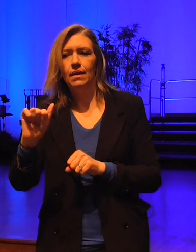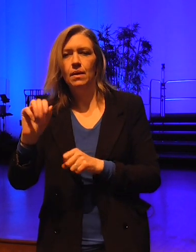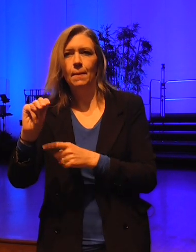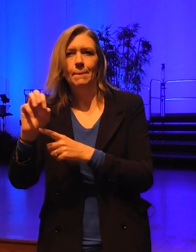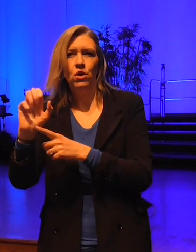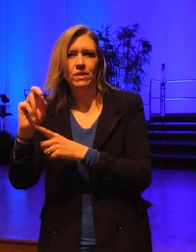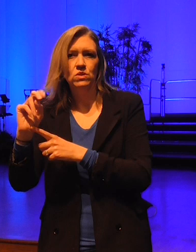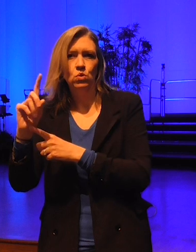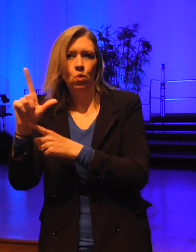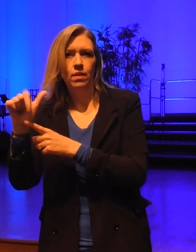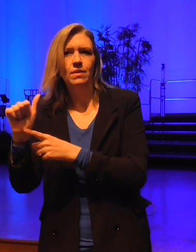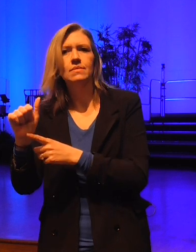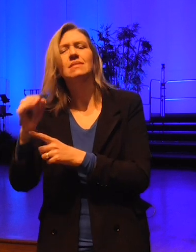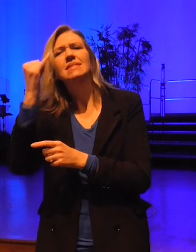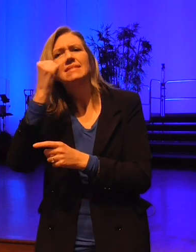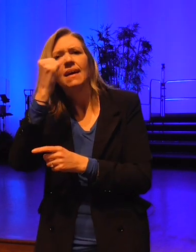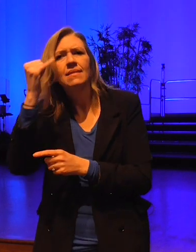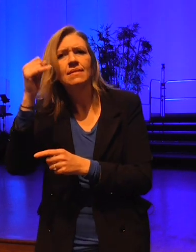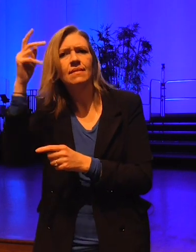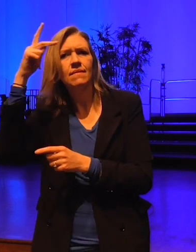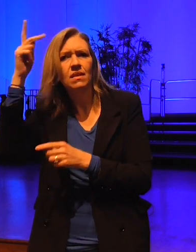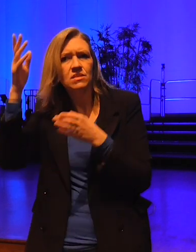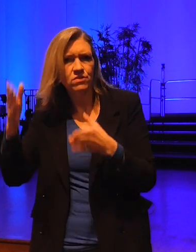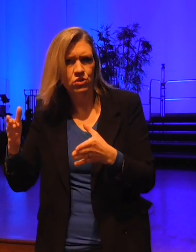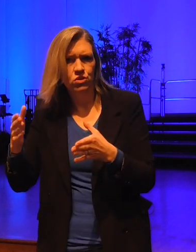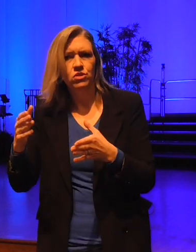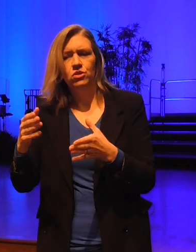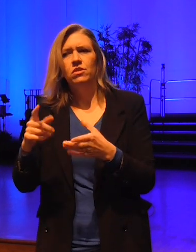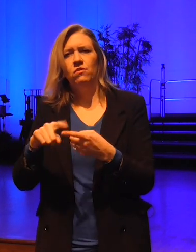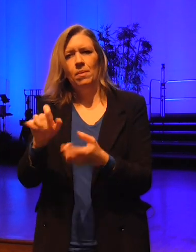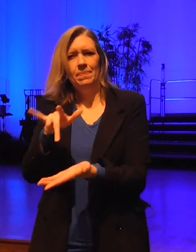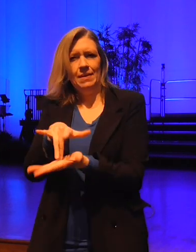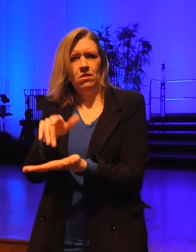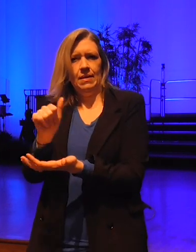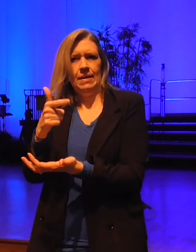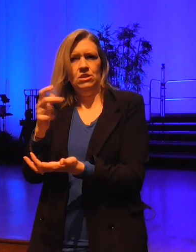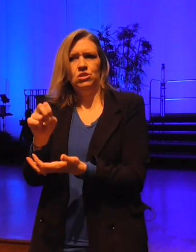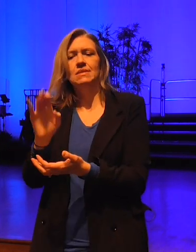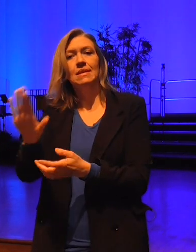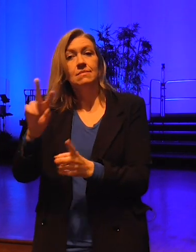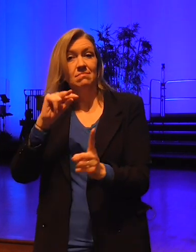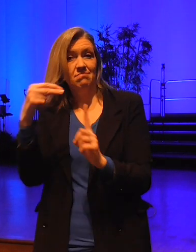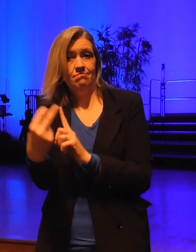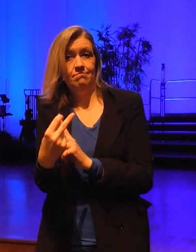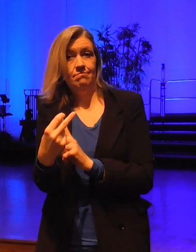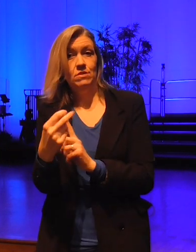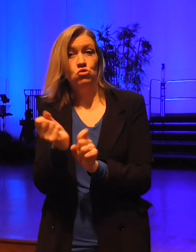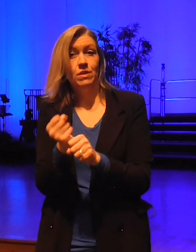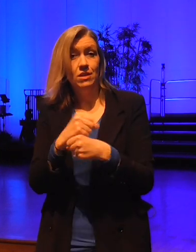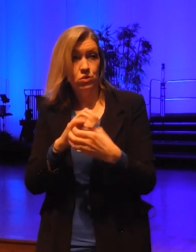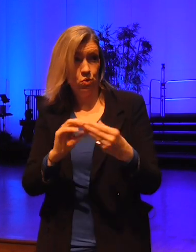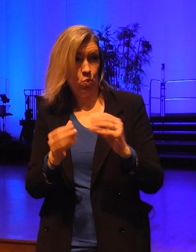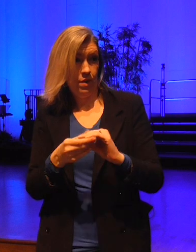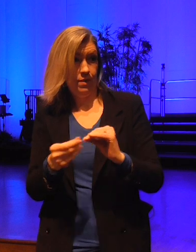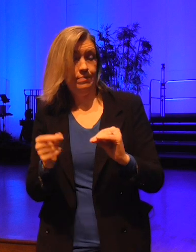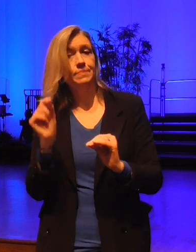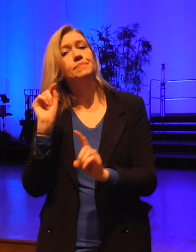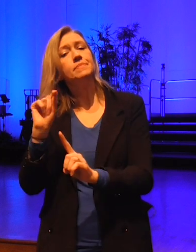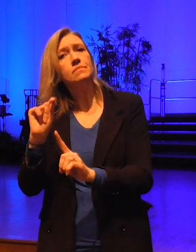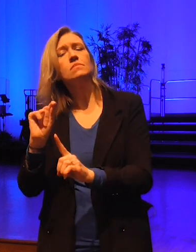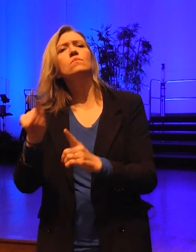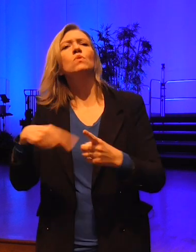the Middle Ages had his own take on the creation story he said that when God created Adam and Eve